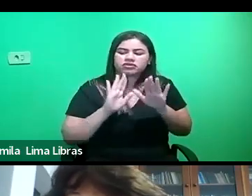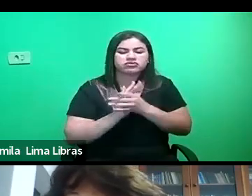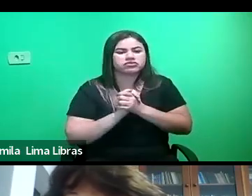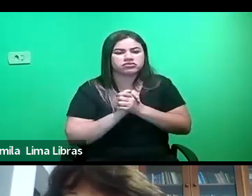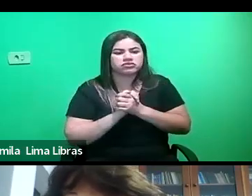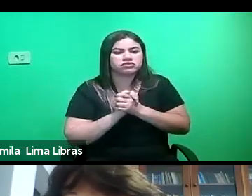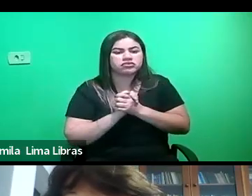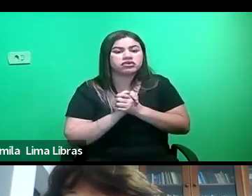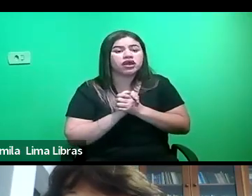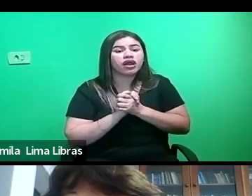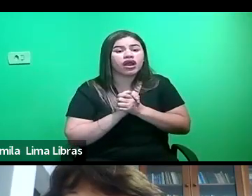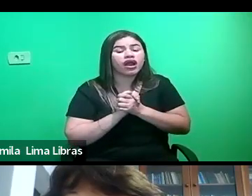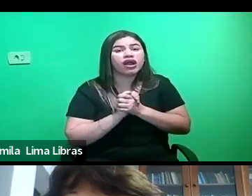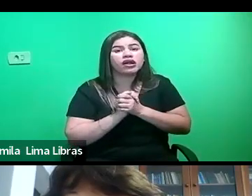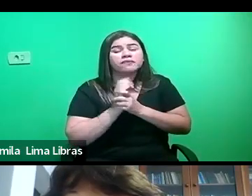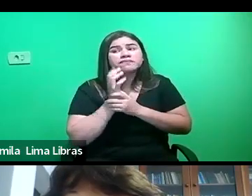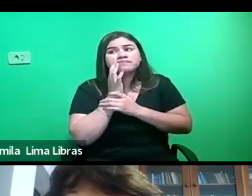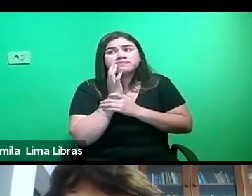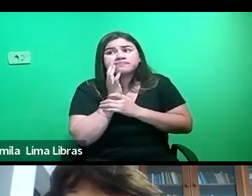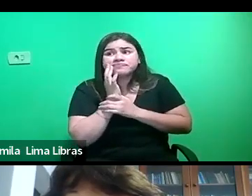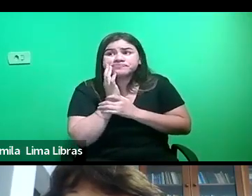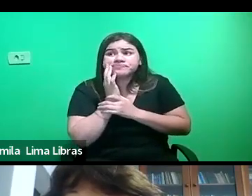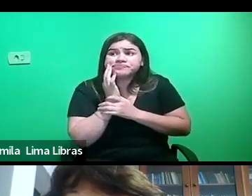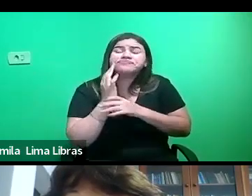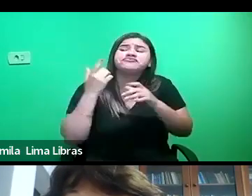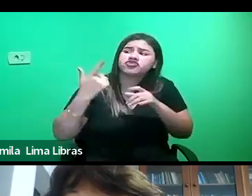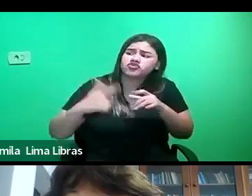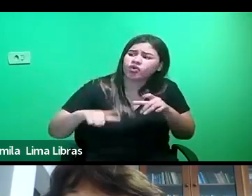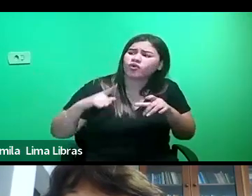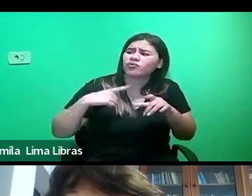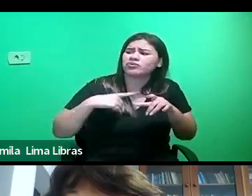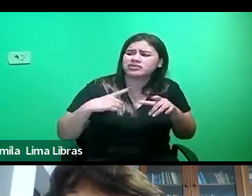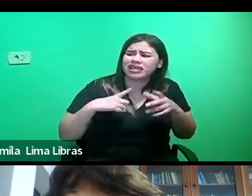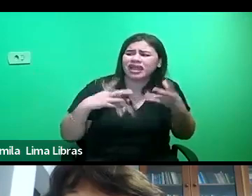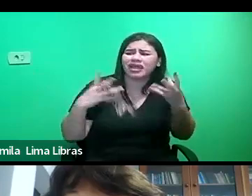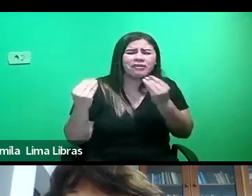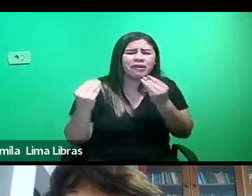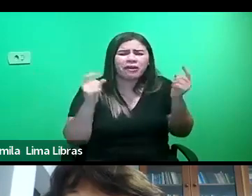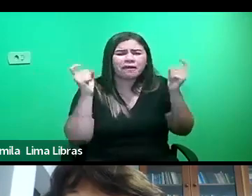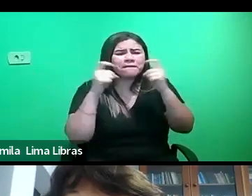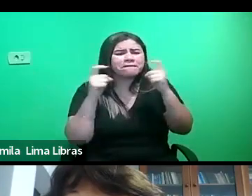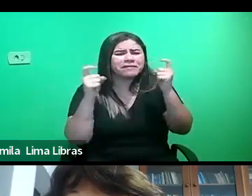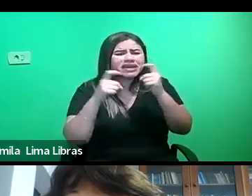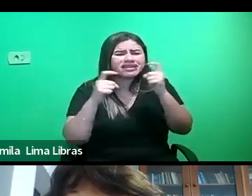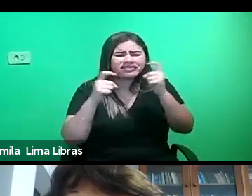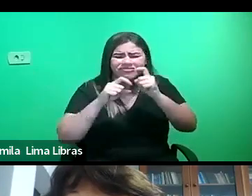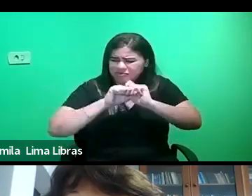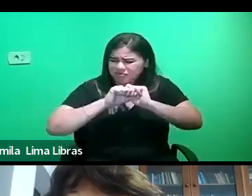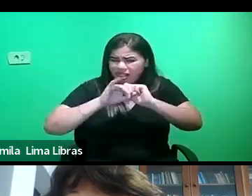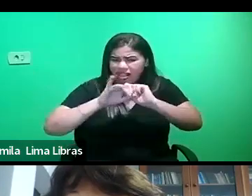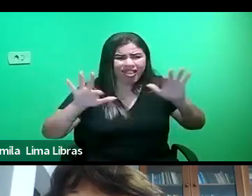nonsense nonsense, live lies propaganda. disinformation. n, and where